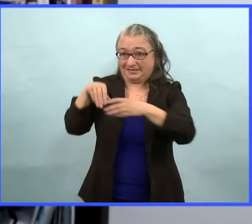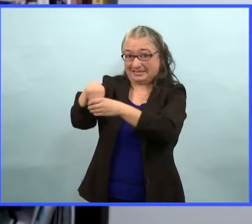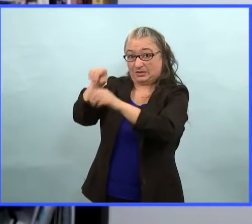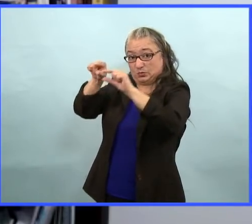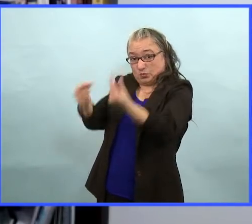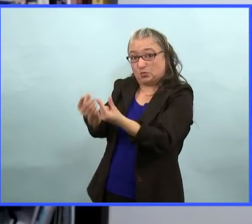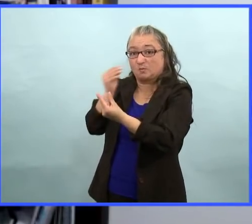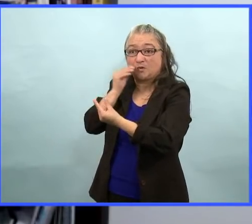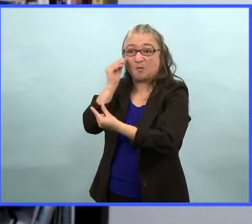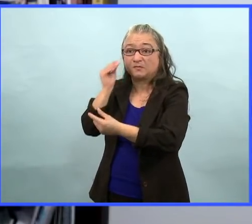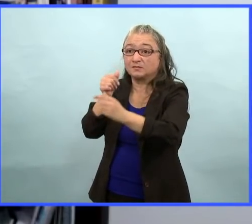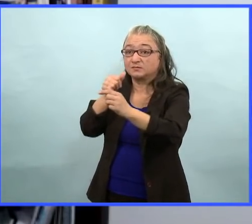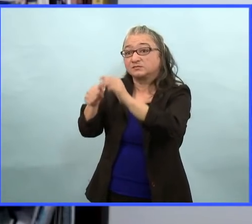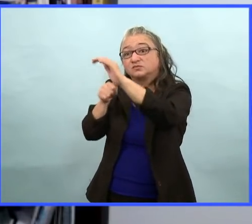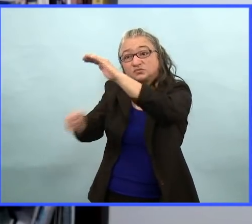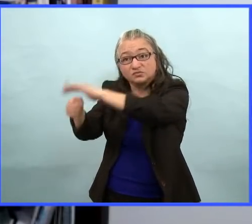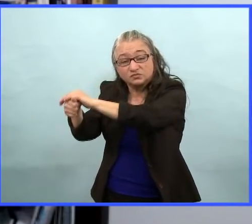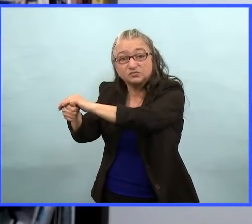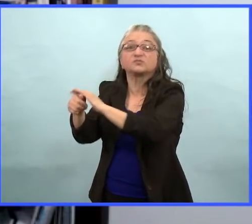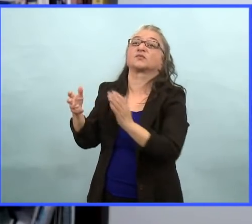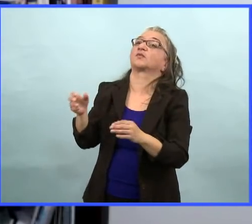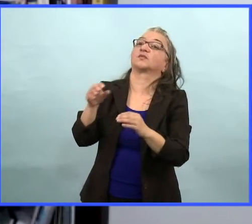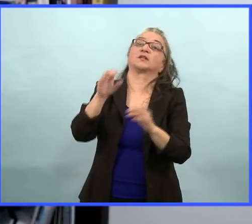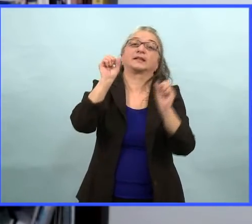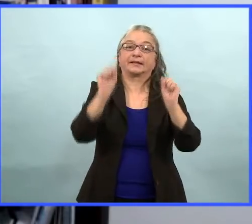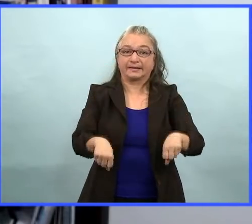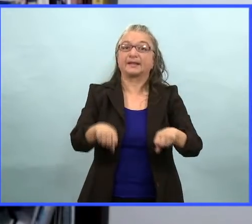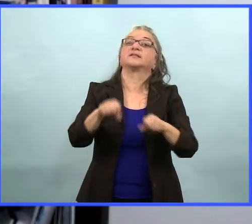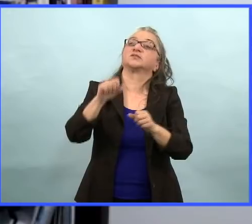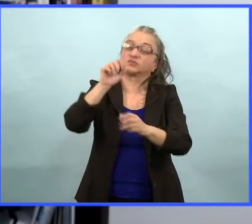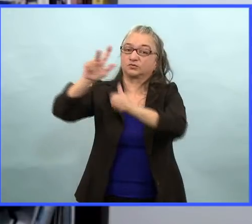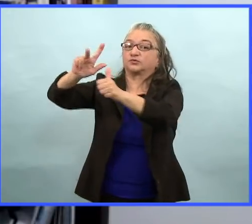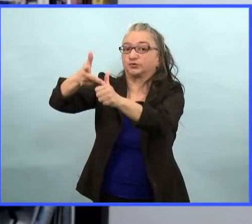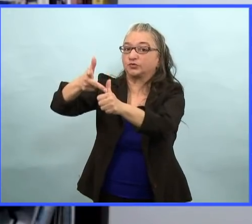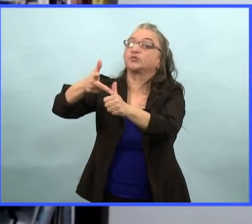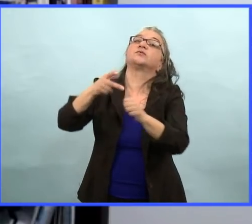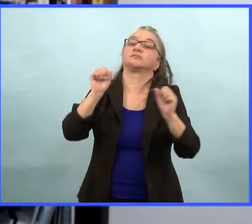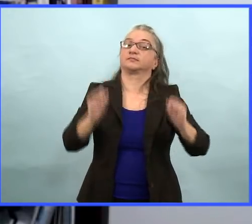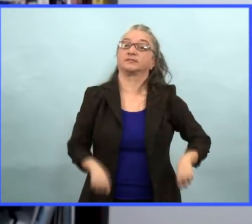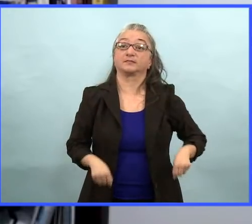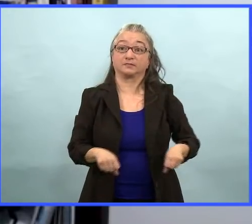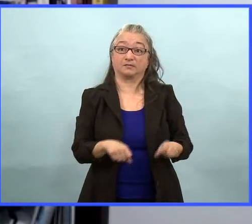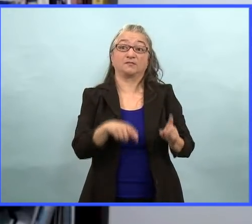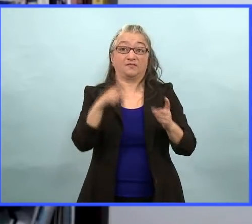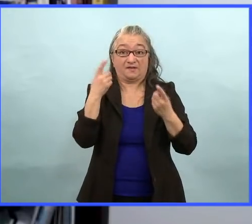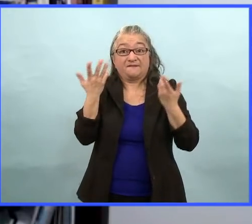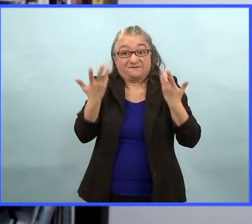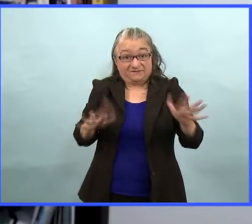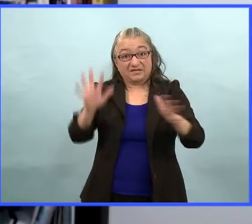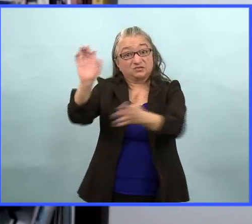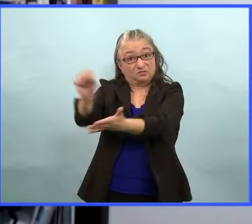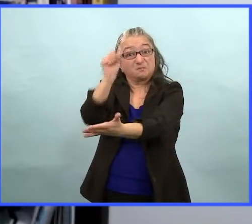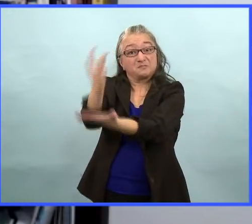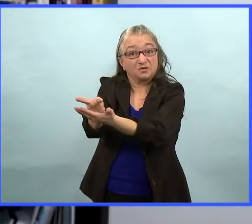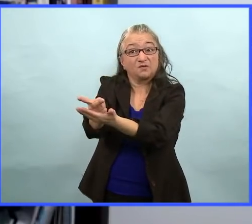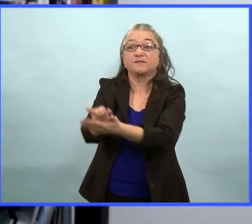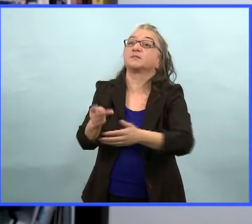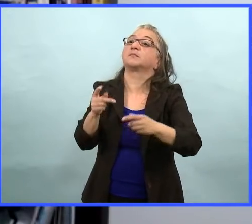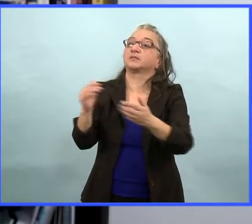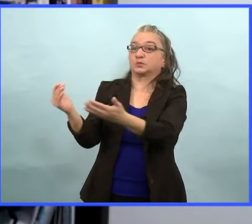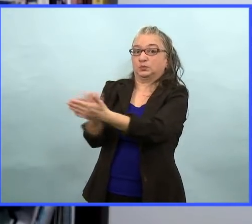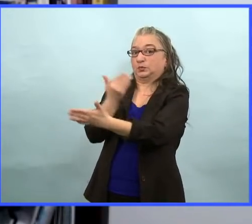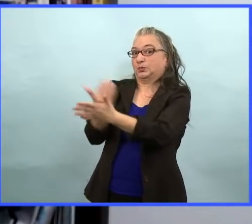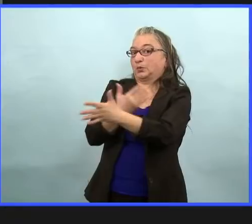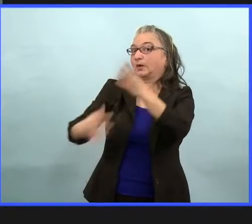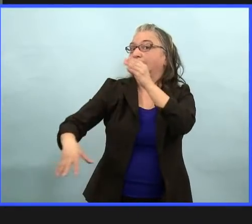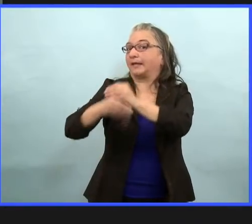can get that booster dose in addition to the immunocompromised youth who are already eligible